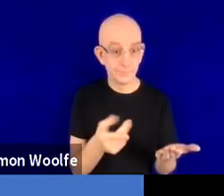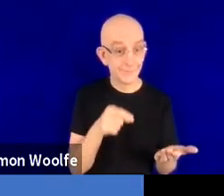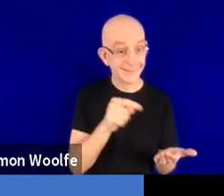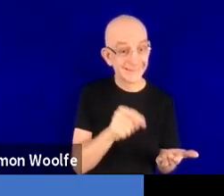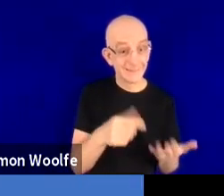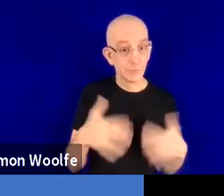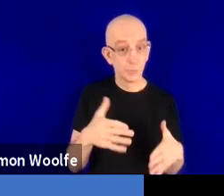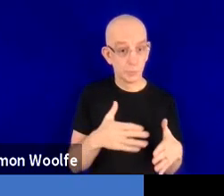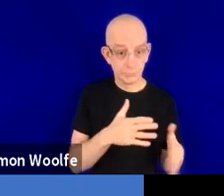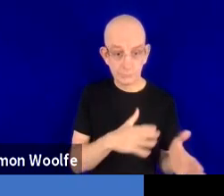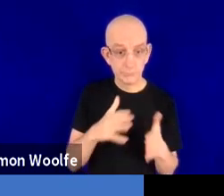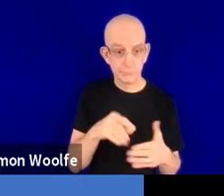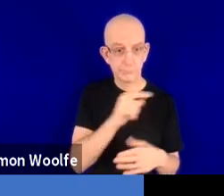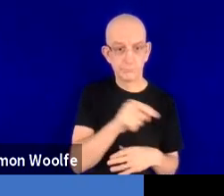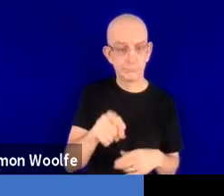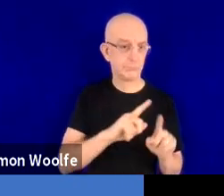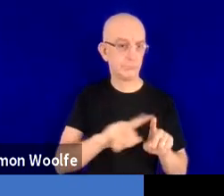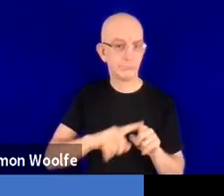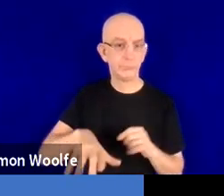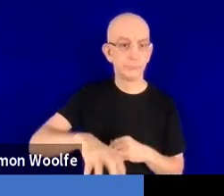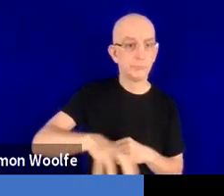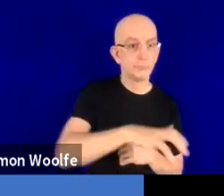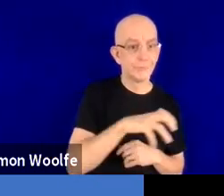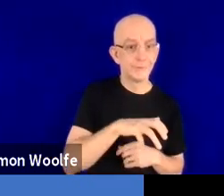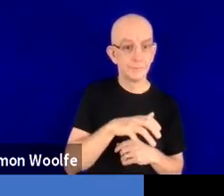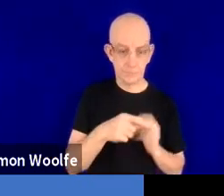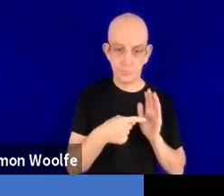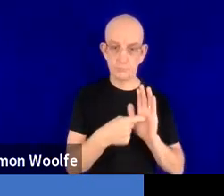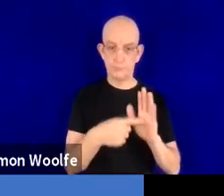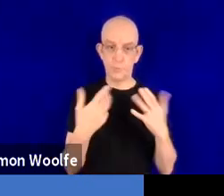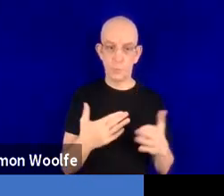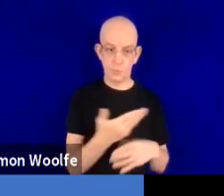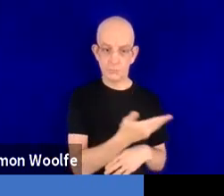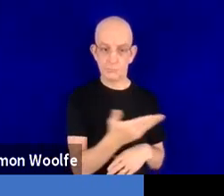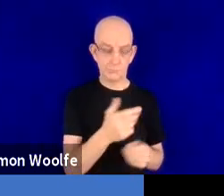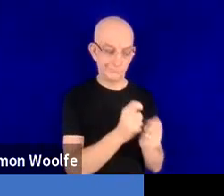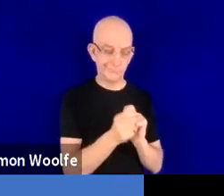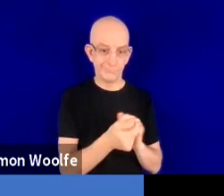Final point. Yeah. Around these mainstream schemes is also many of these were channeled through kind of household benefits